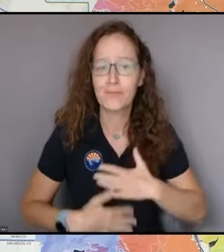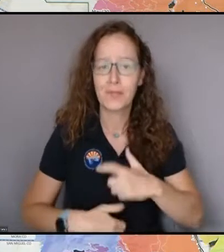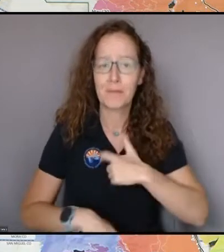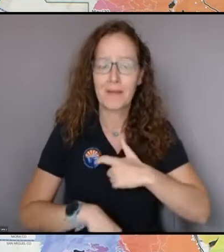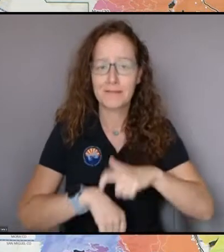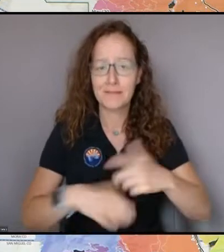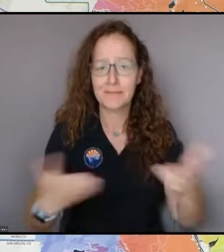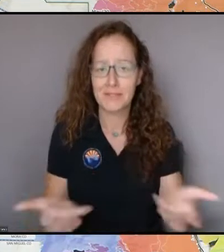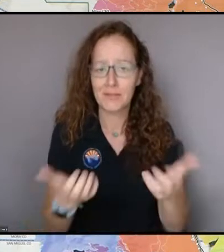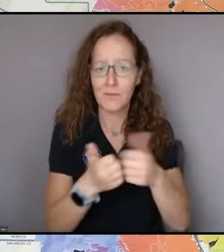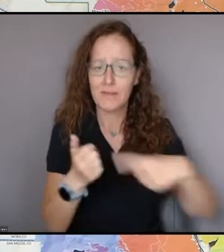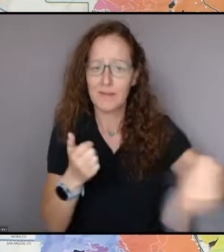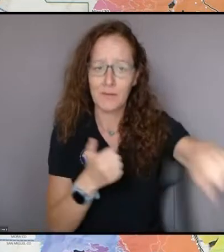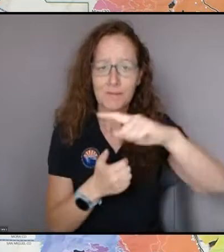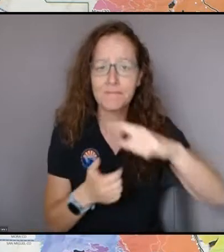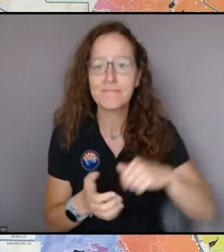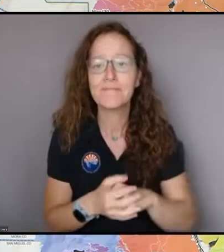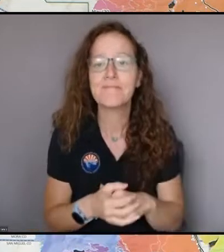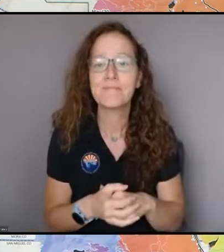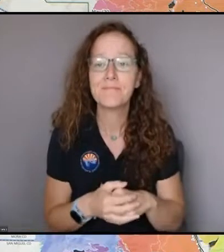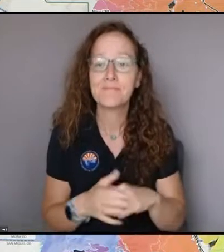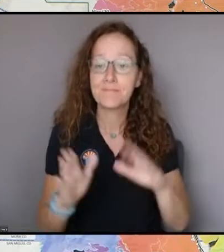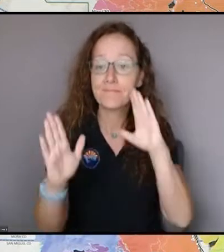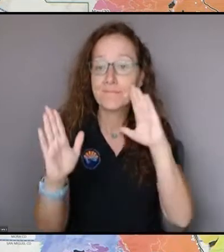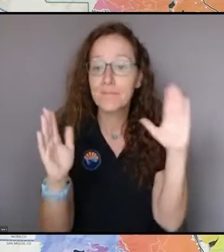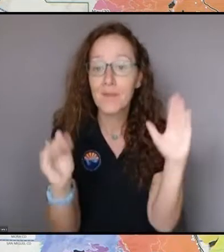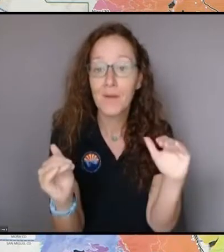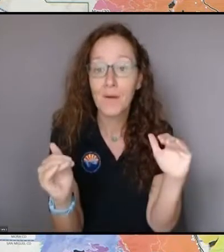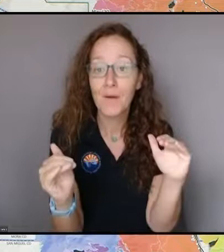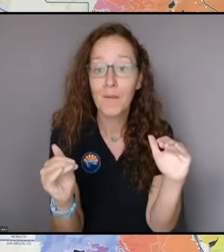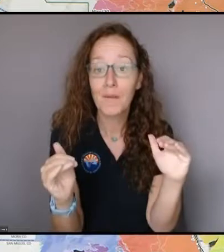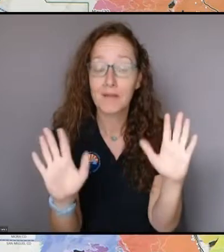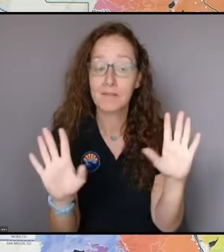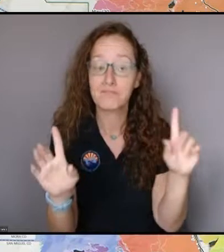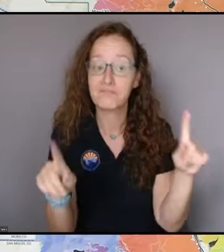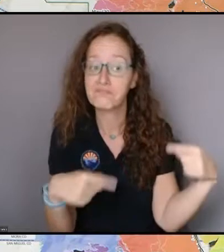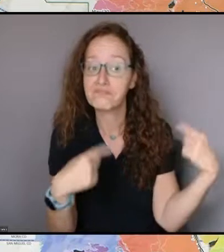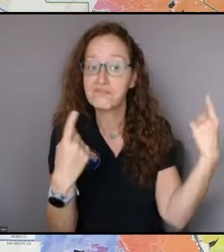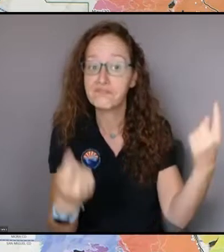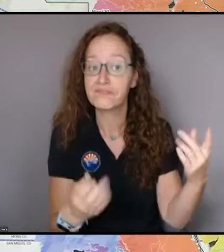and hopefully I've been able to provide some, you know, some